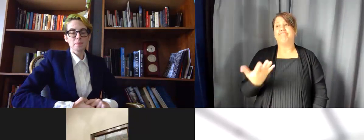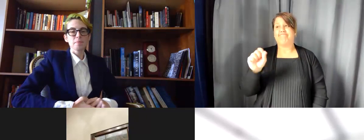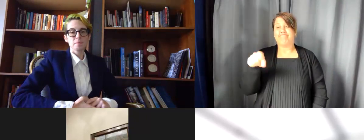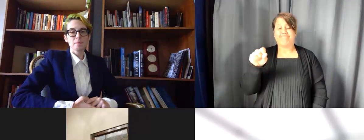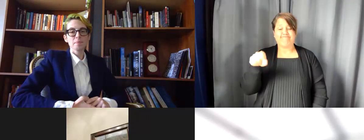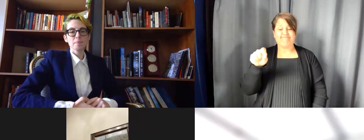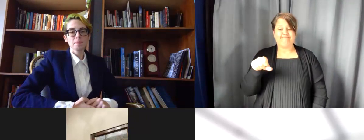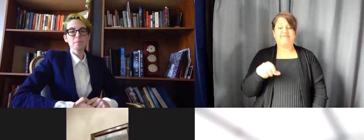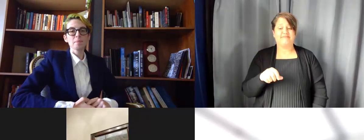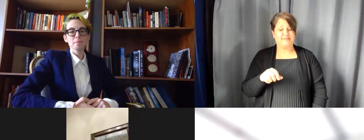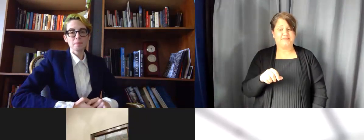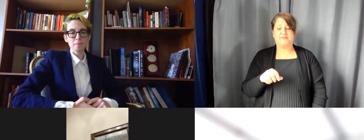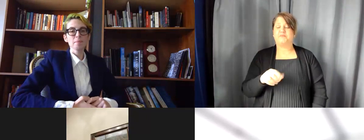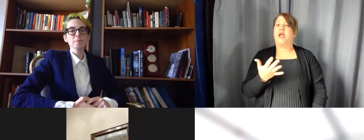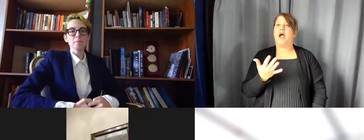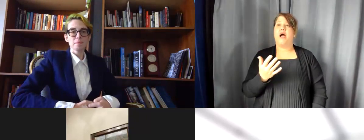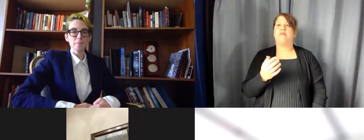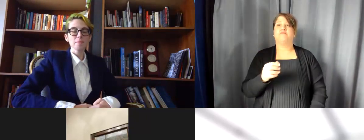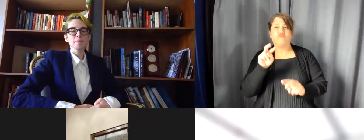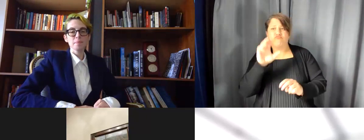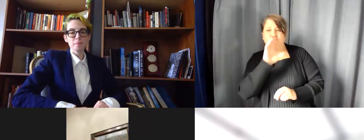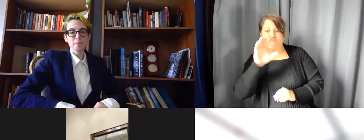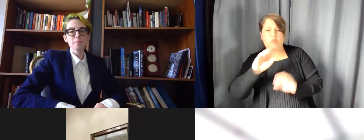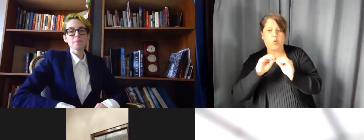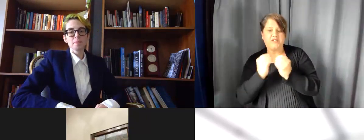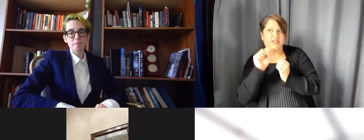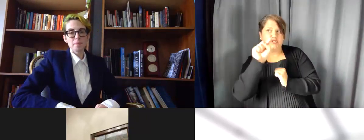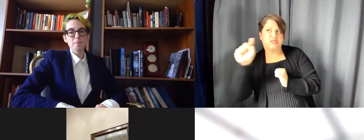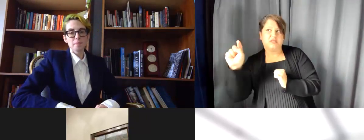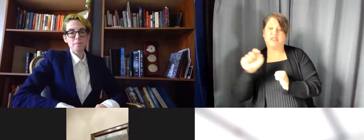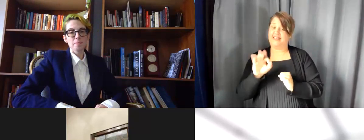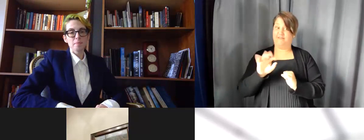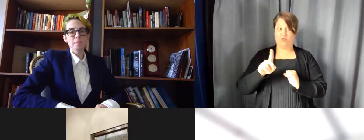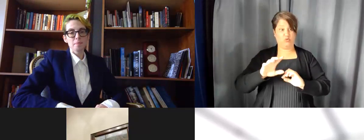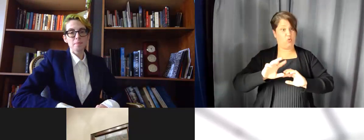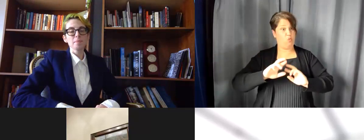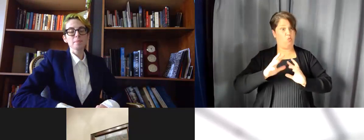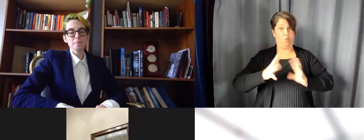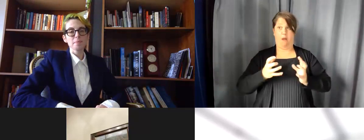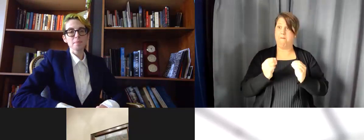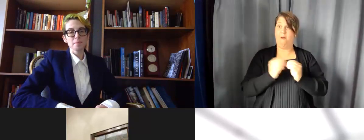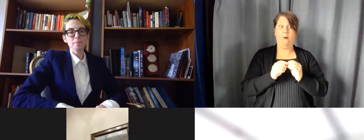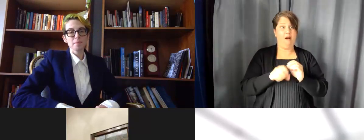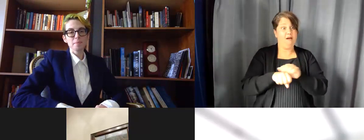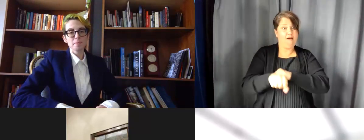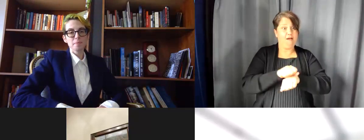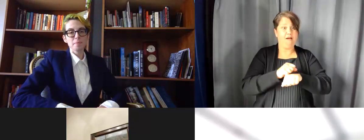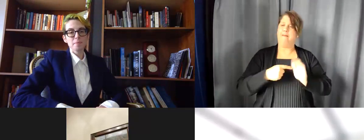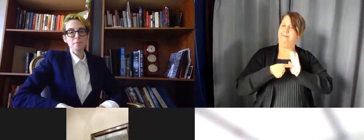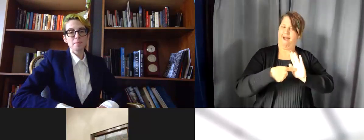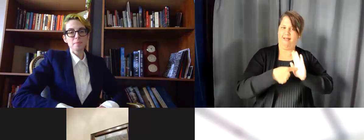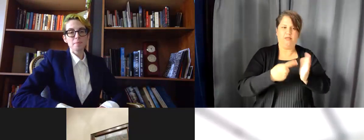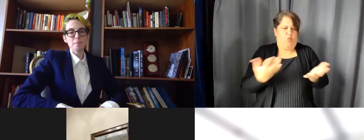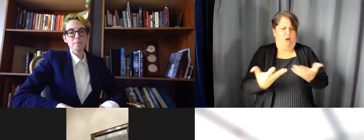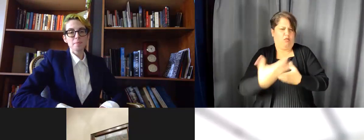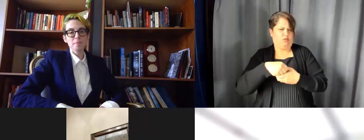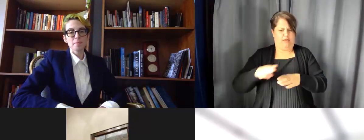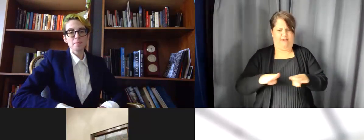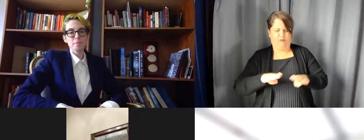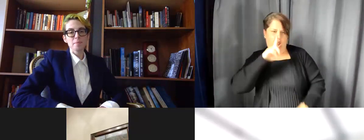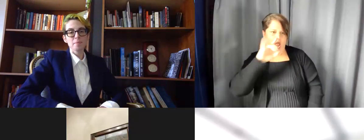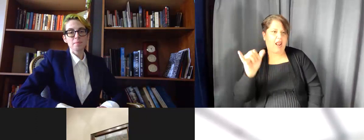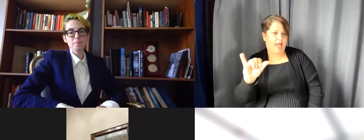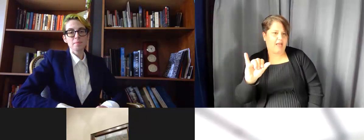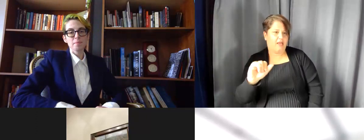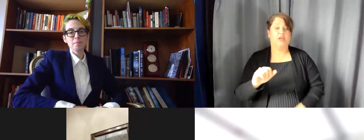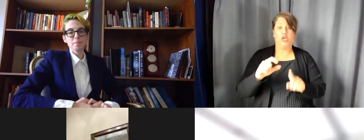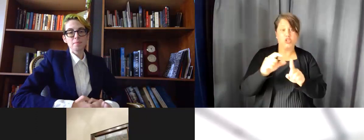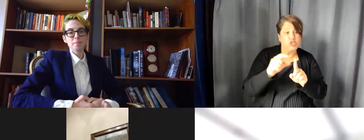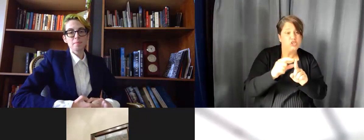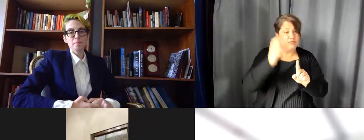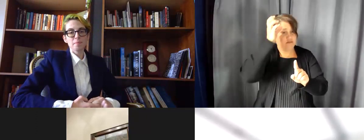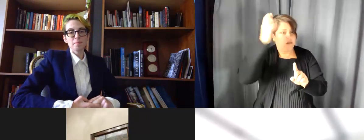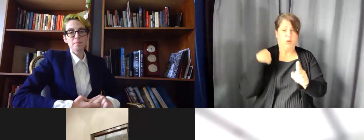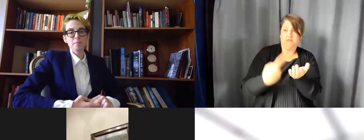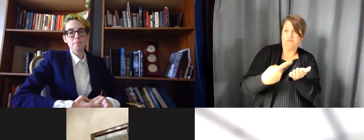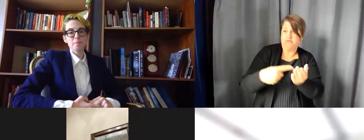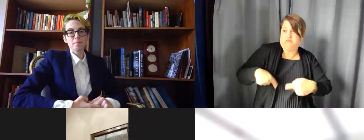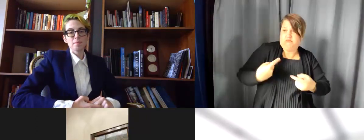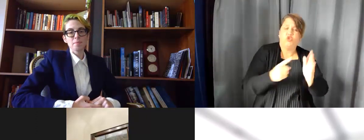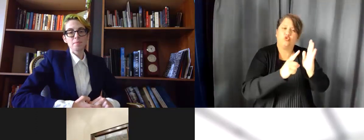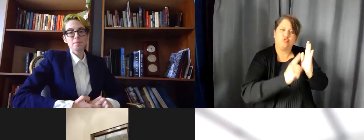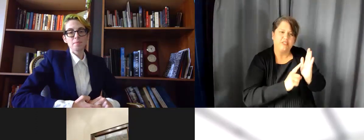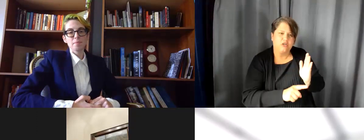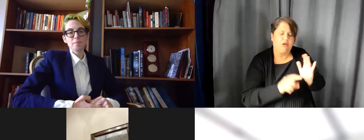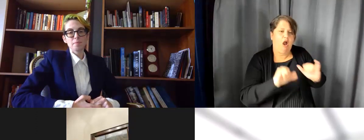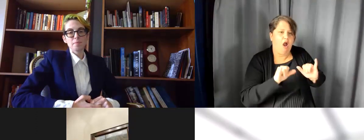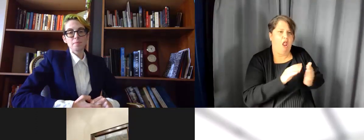Jordan Radford: yeah, look for organizations. If you want to go that far model, inclusive behavior. Do research on what the things we've been talking about. You look like sound like in real life.